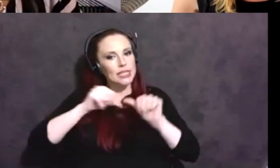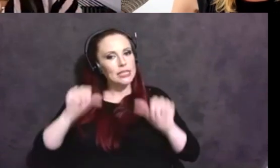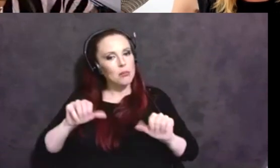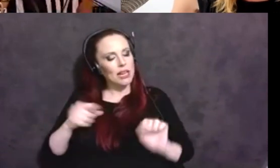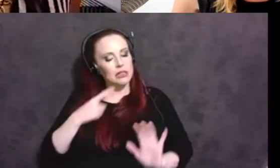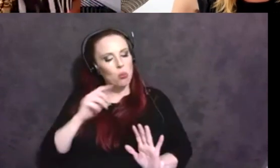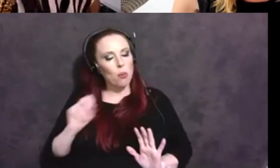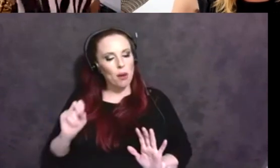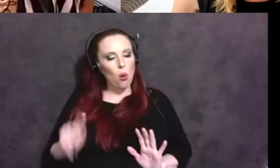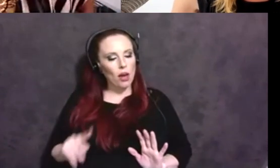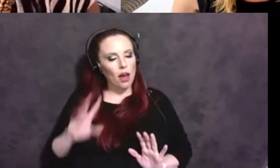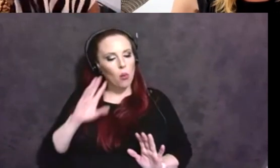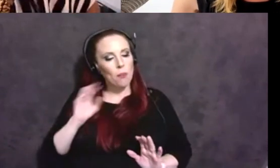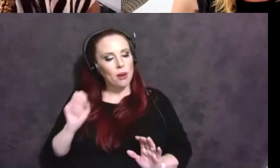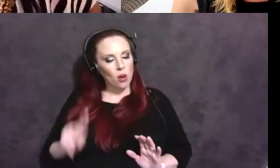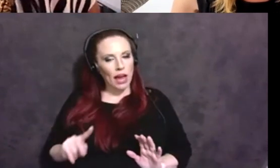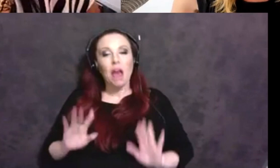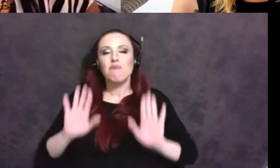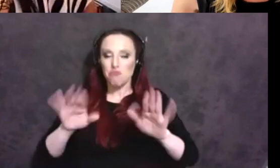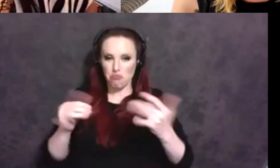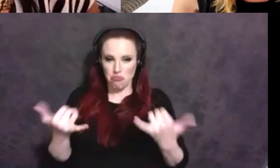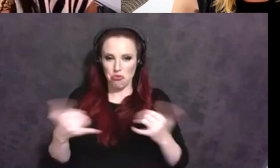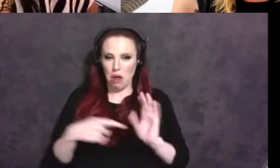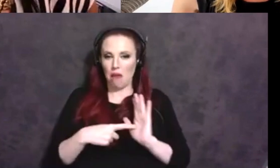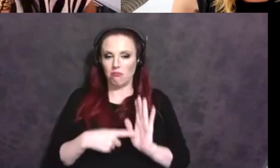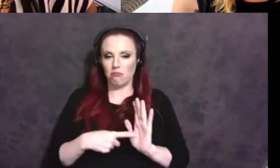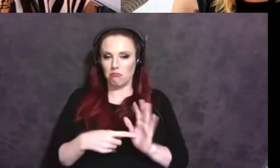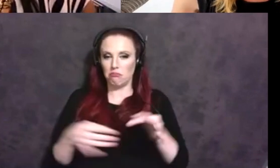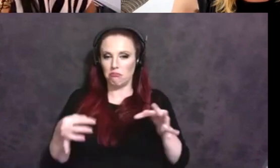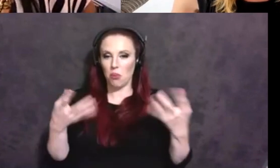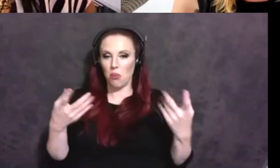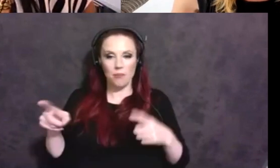you into fight, flight or freeze. When we are more resilient and have a settled nervous